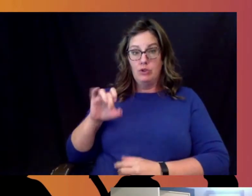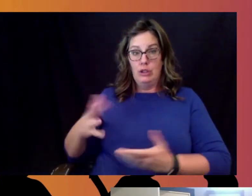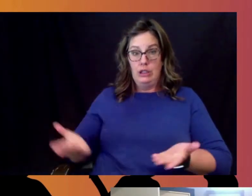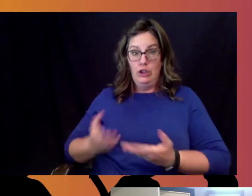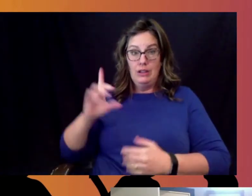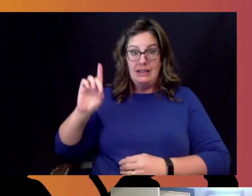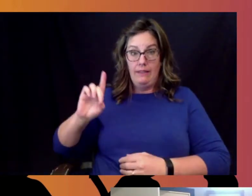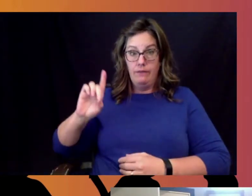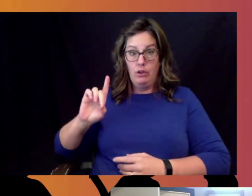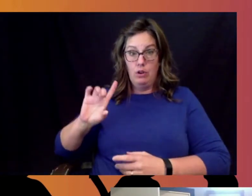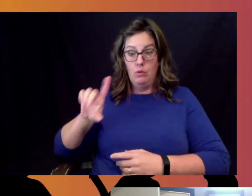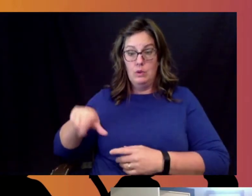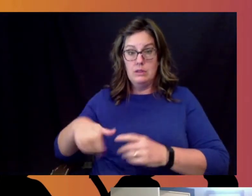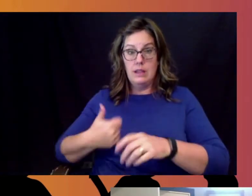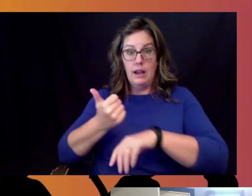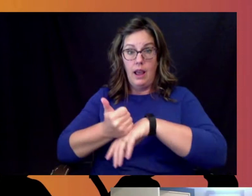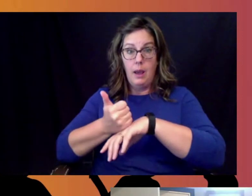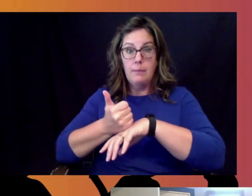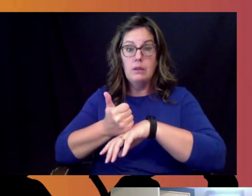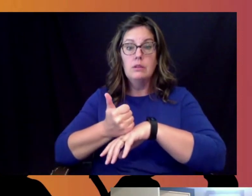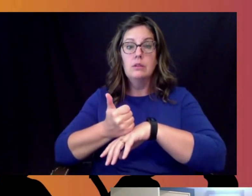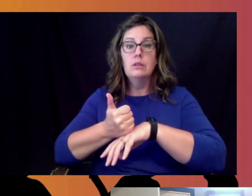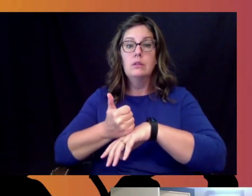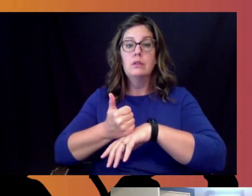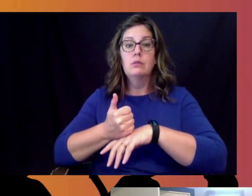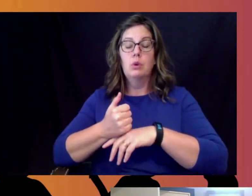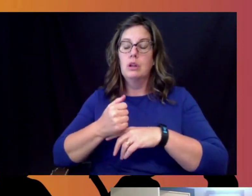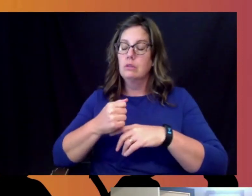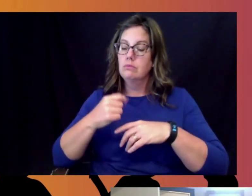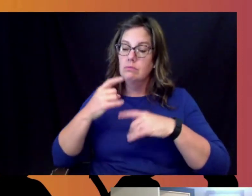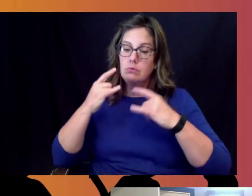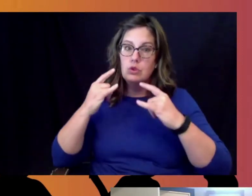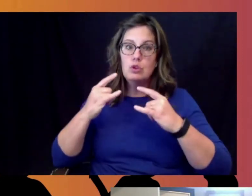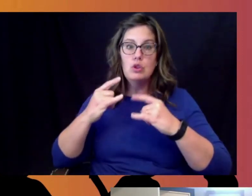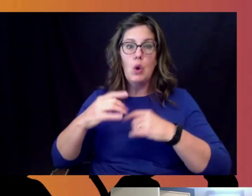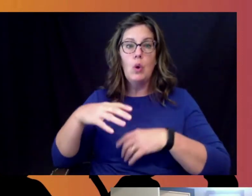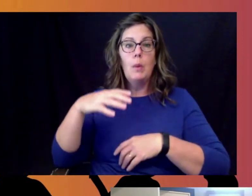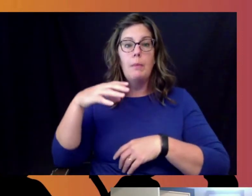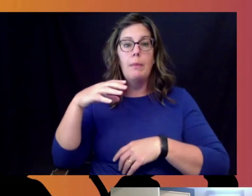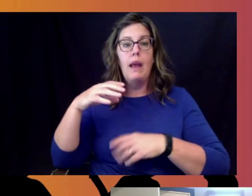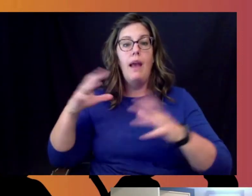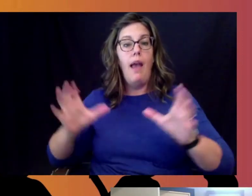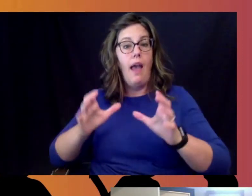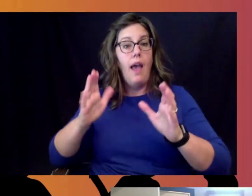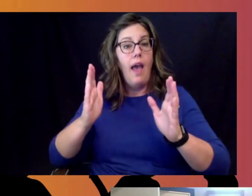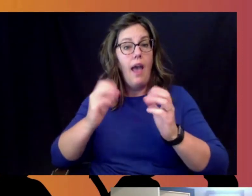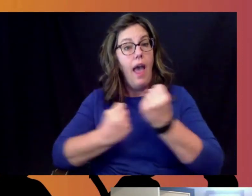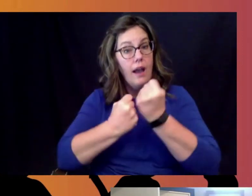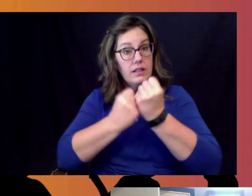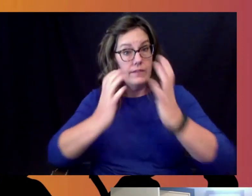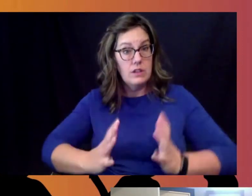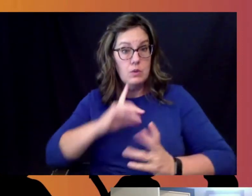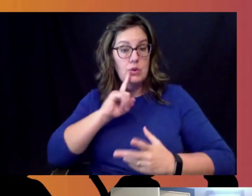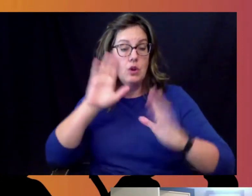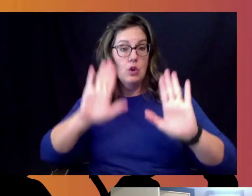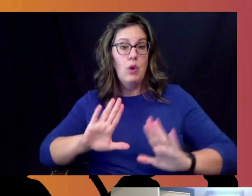people dope activists were doing really great work in addressing anti-black racism in denver